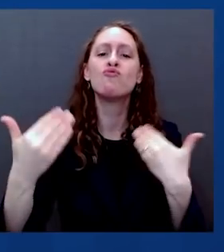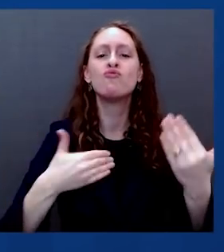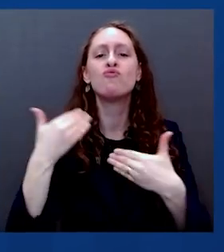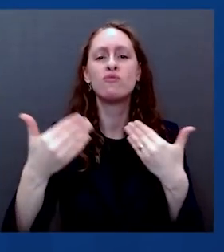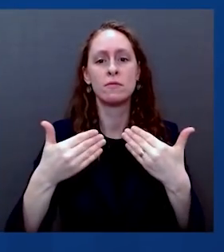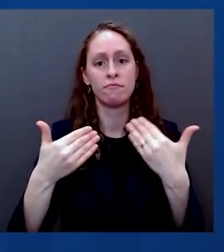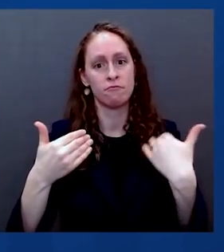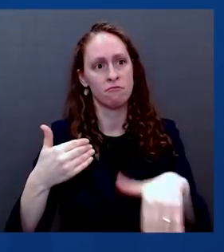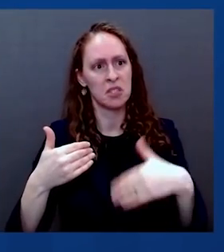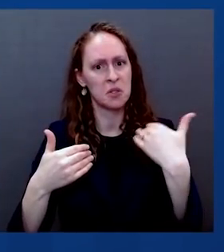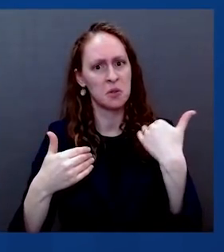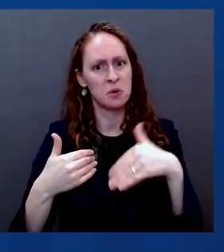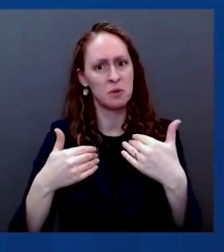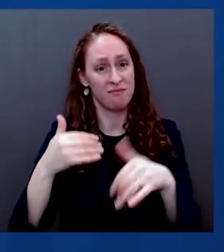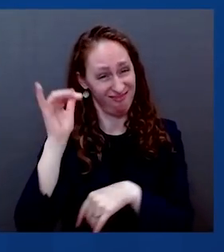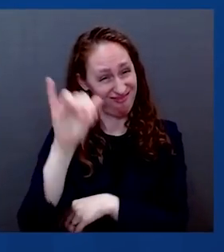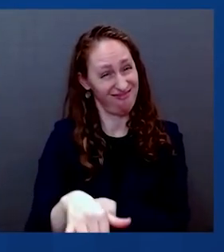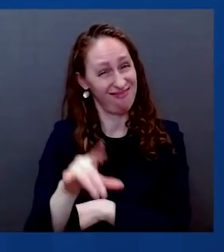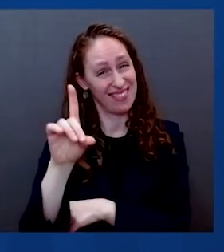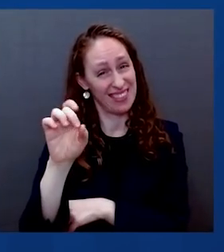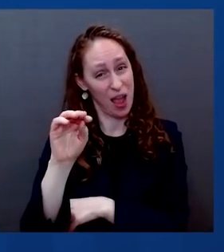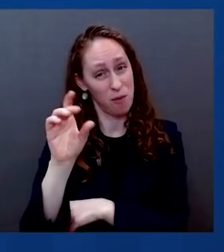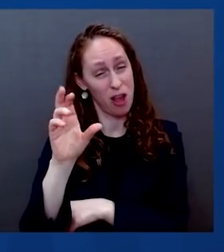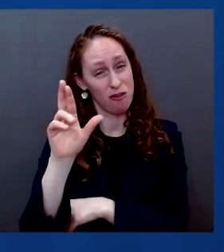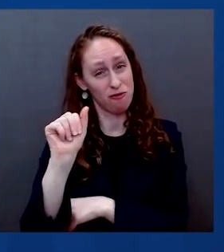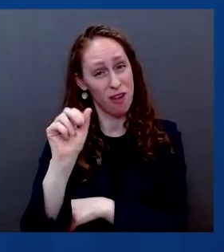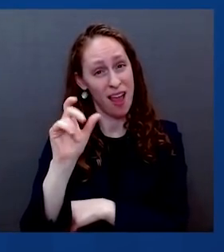We must be vigilant. And the world is watching.